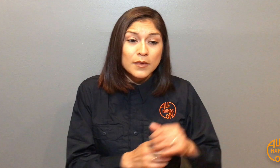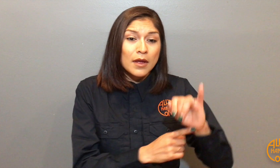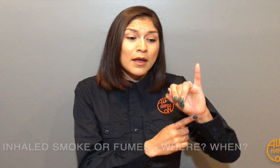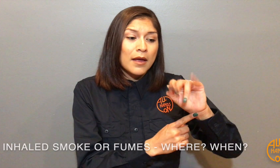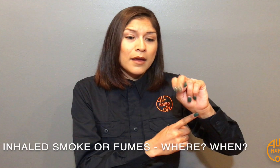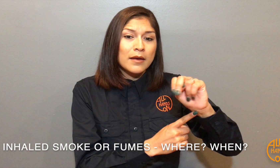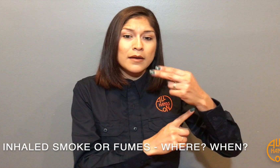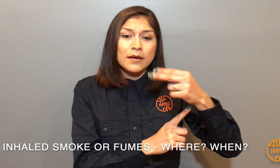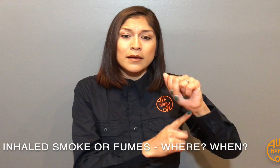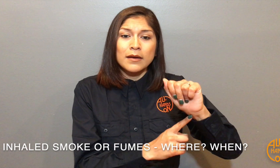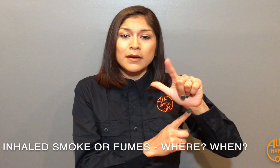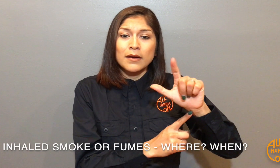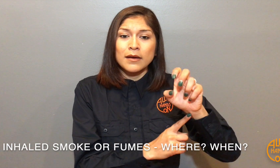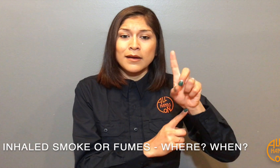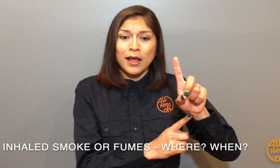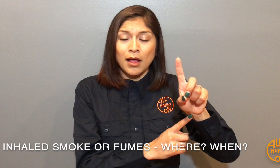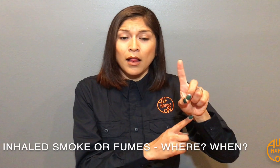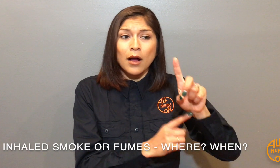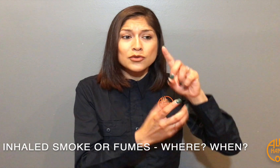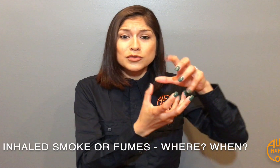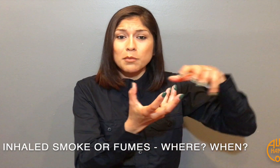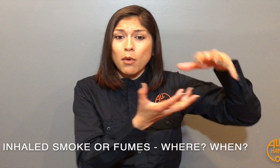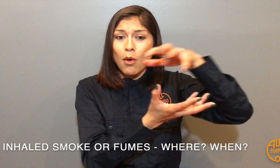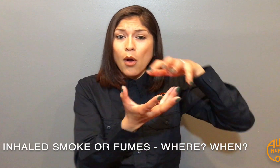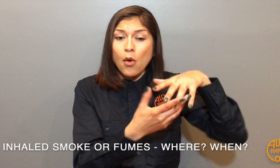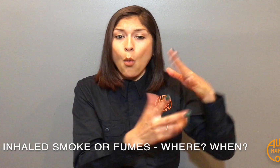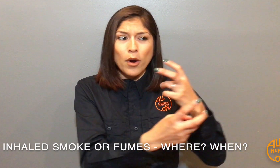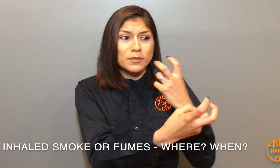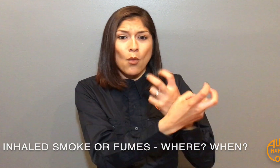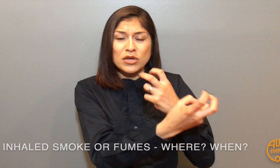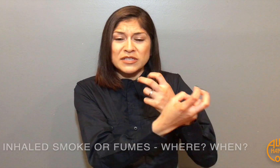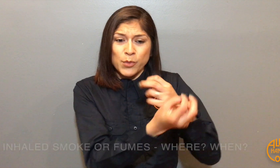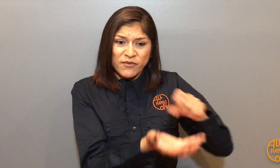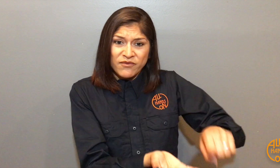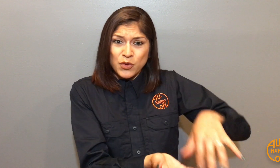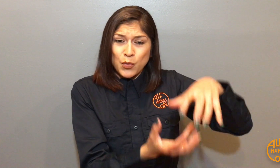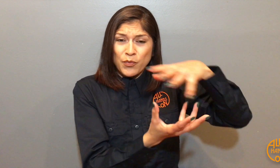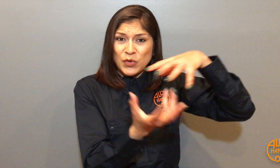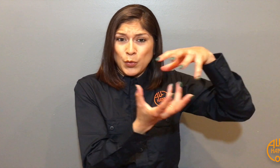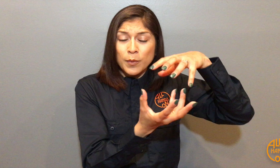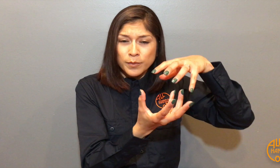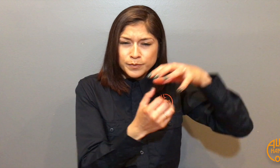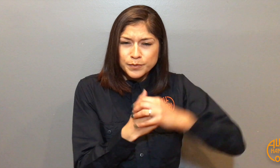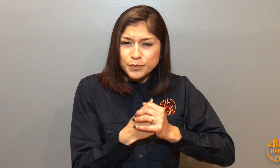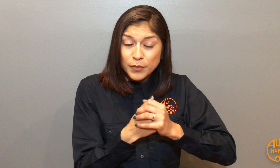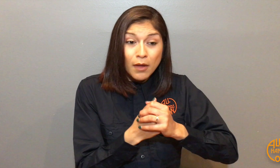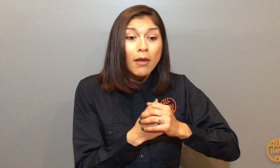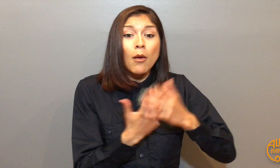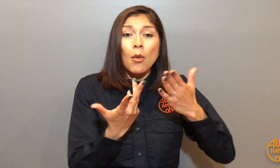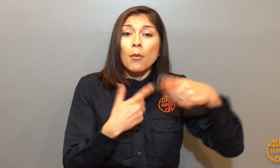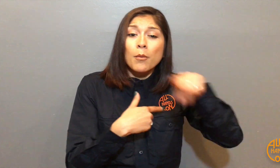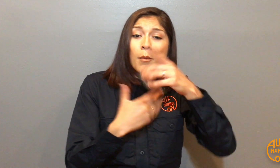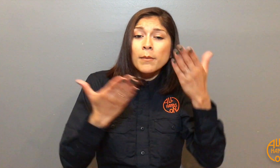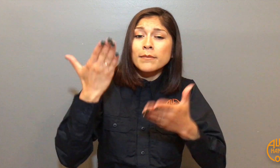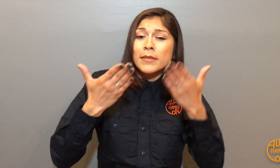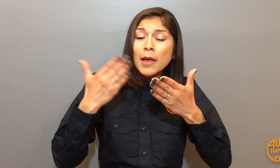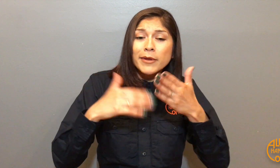if you've inhaled any kind of smoke or potentially you were walking in a garage